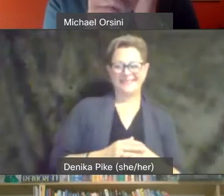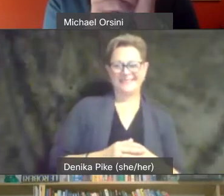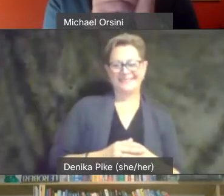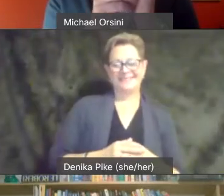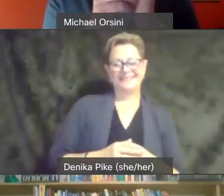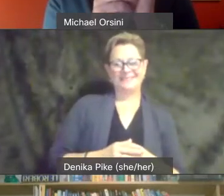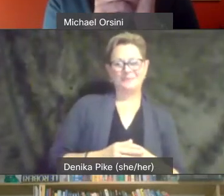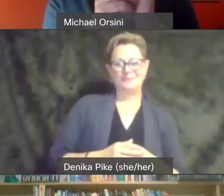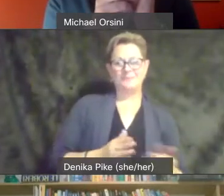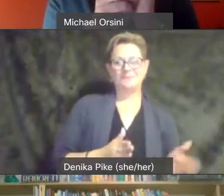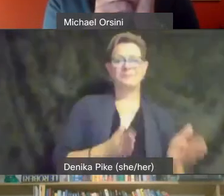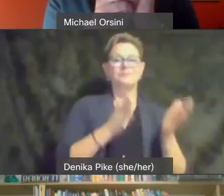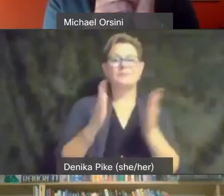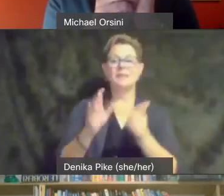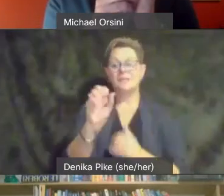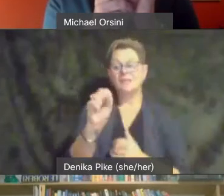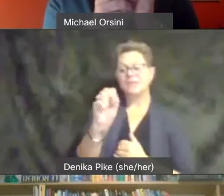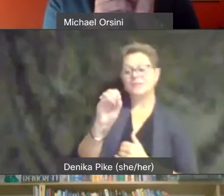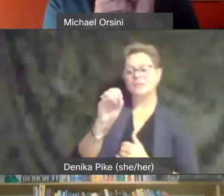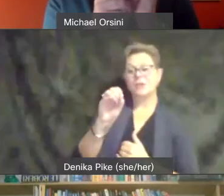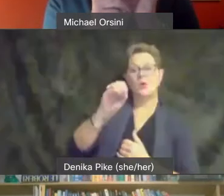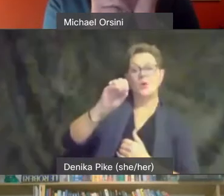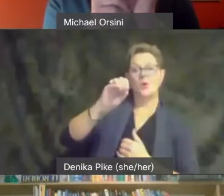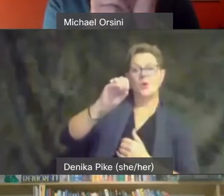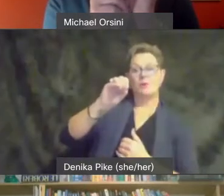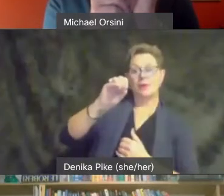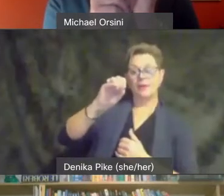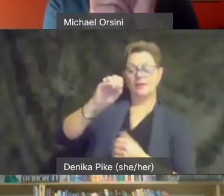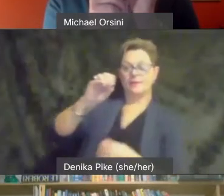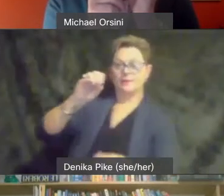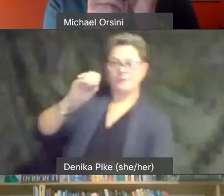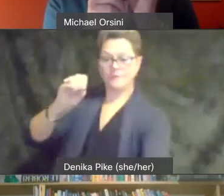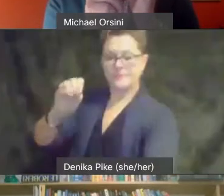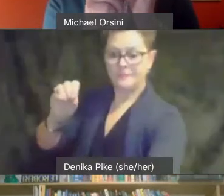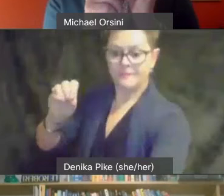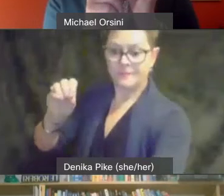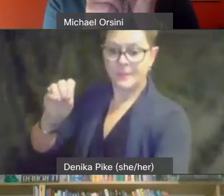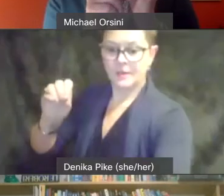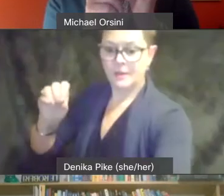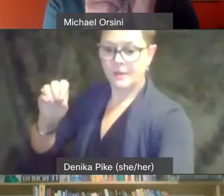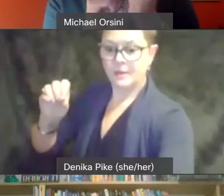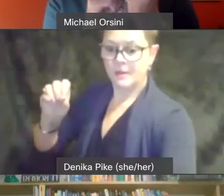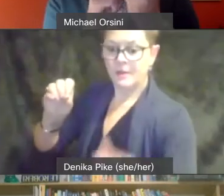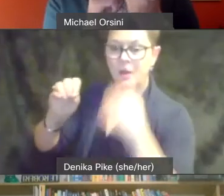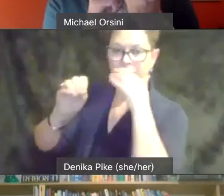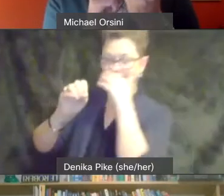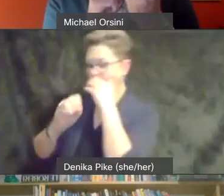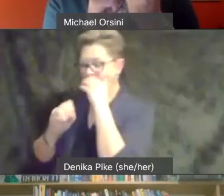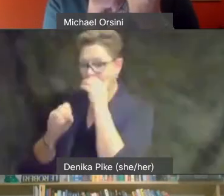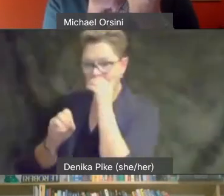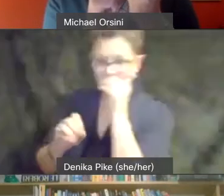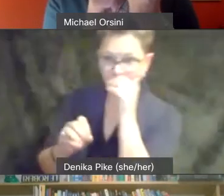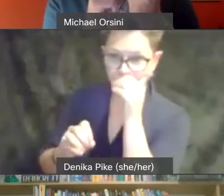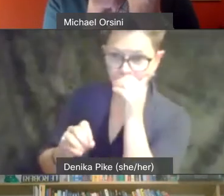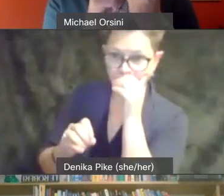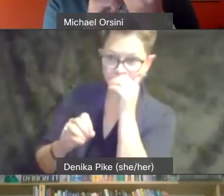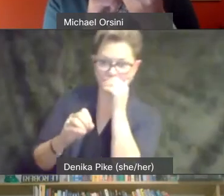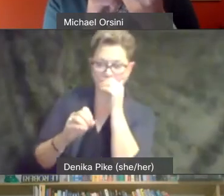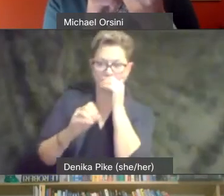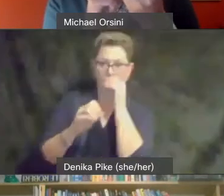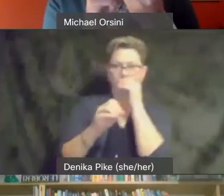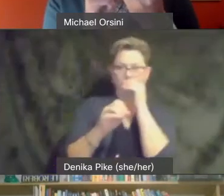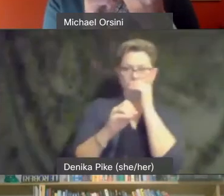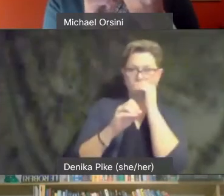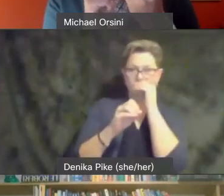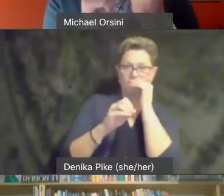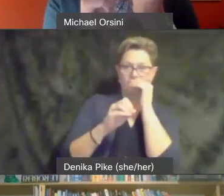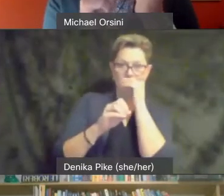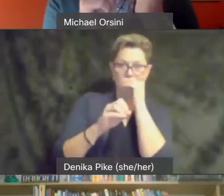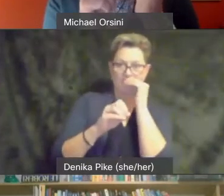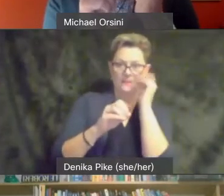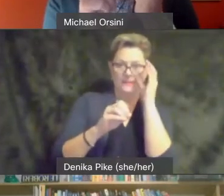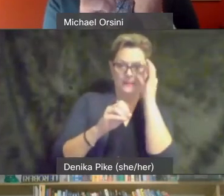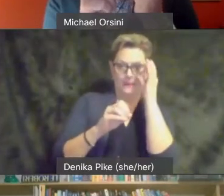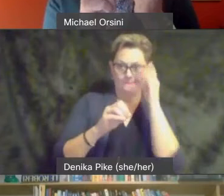Okay, did you want to add anything? Just briefly? I think it's a great question. I think all in this together is a statement of the privileged. It's when those things you said, we're all in this together in the UK context.